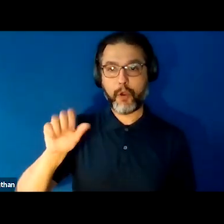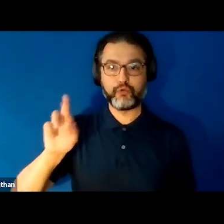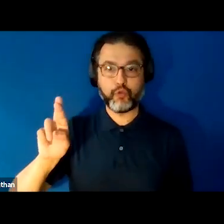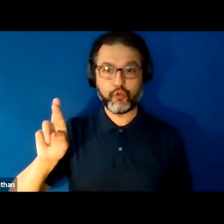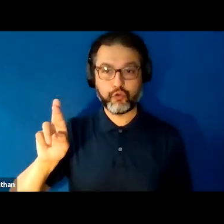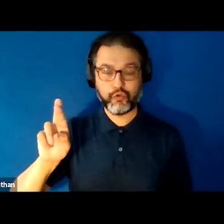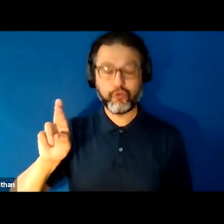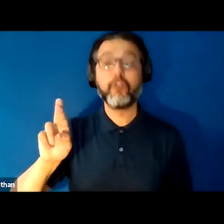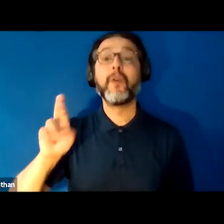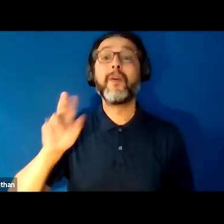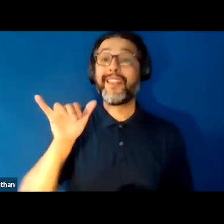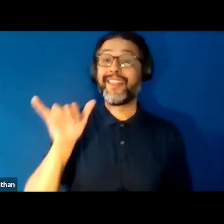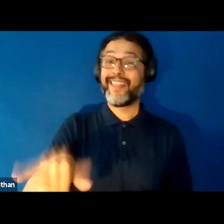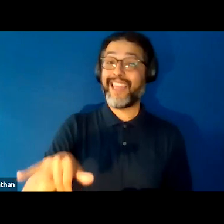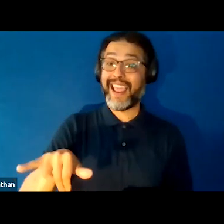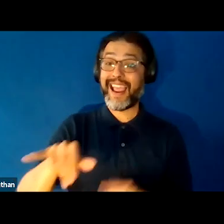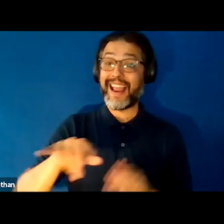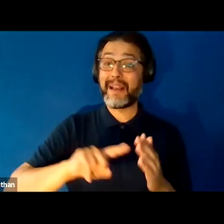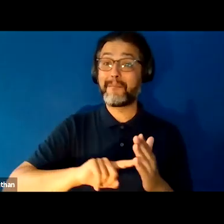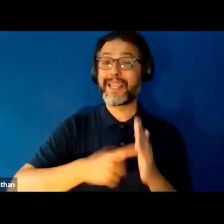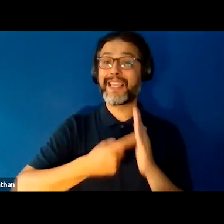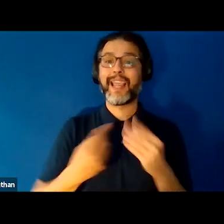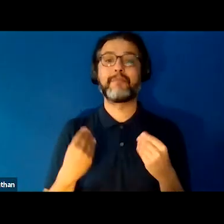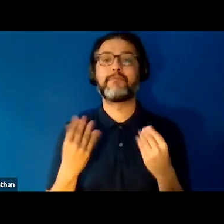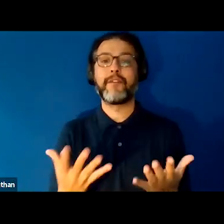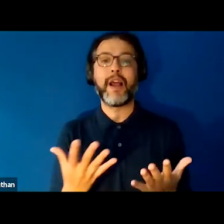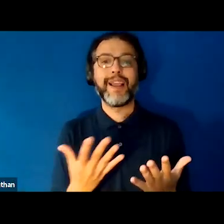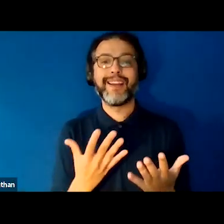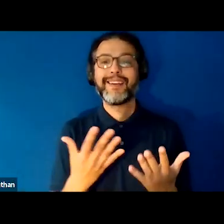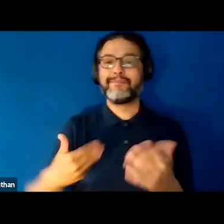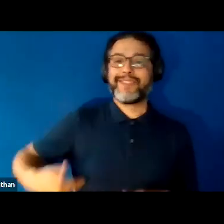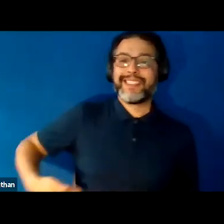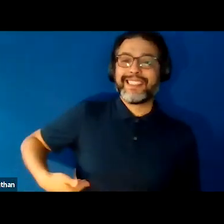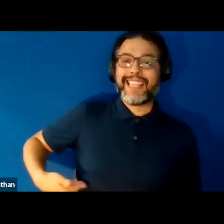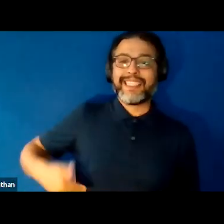And so that began to give us, really, a sense of scale, and an understanding of how that